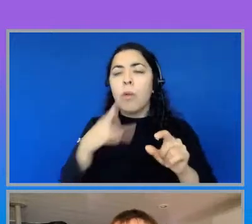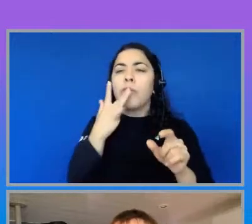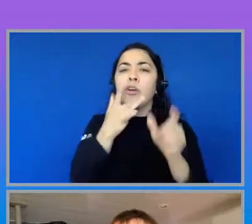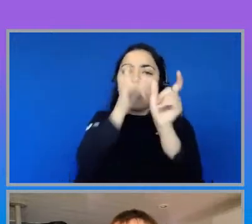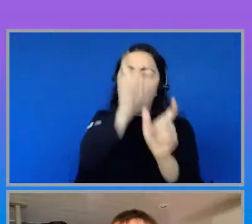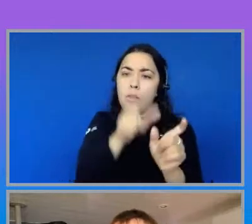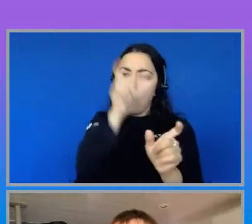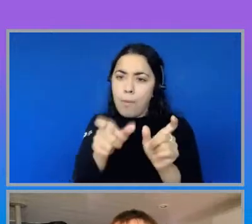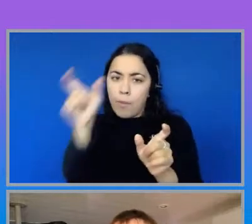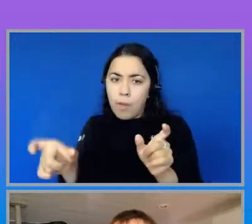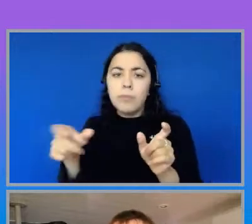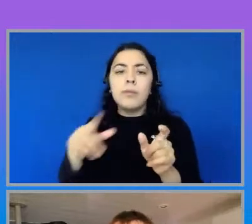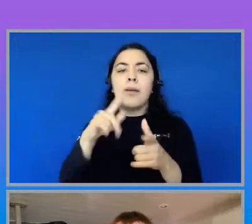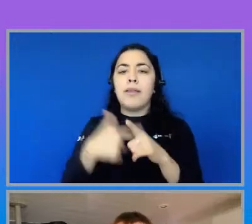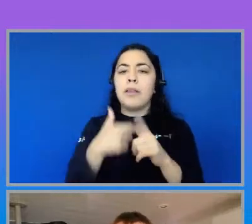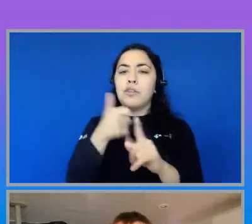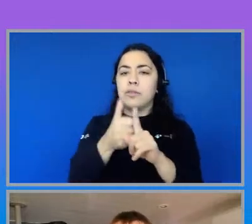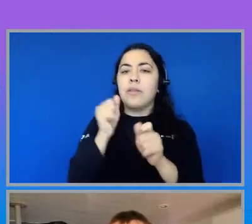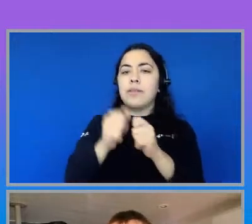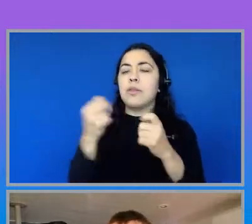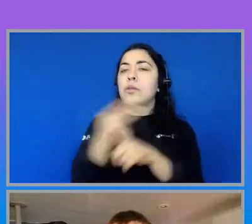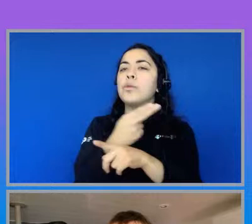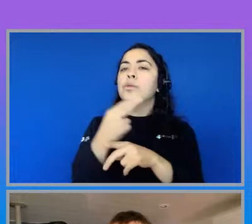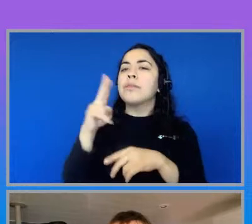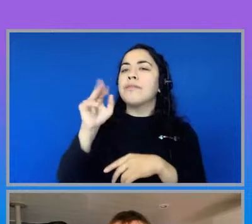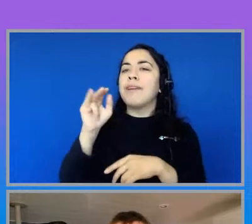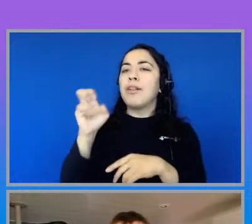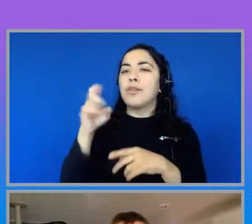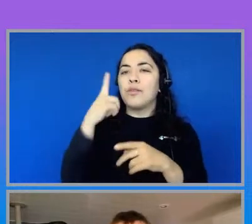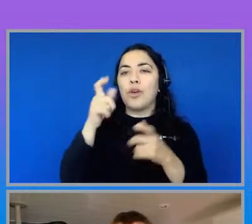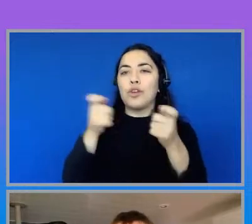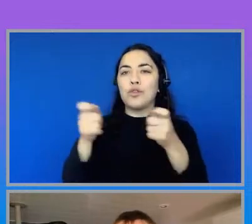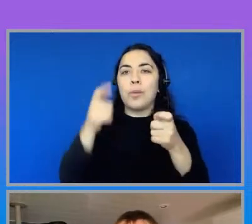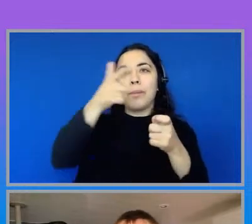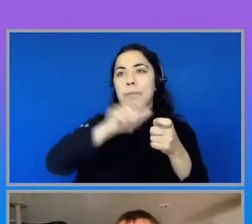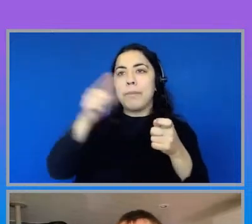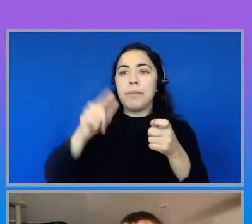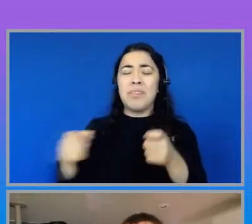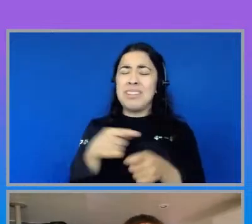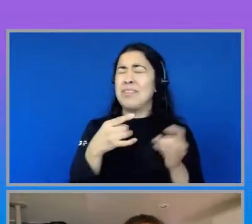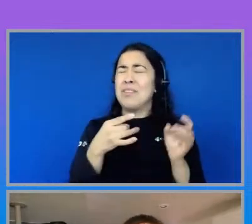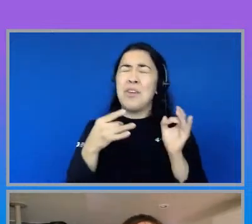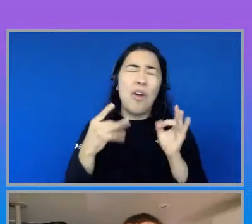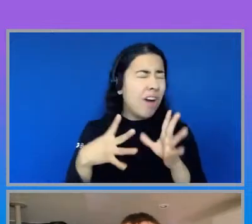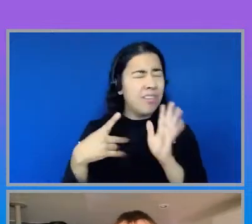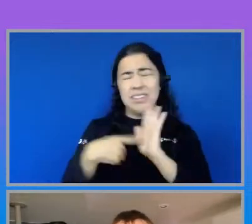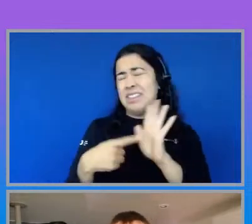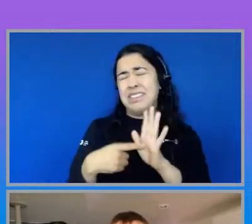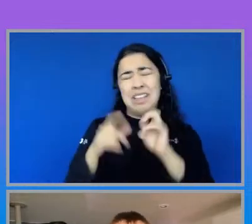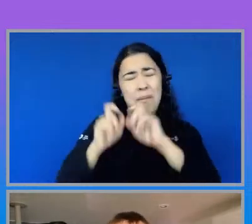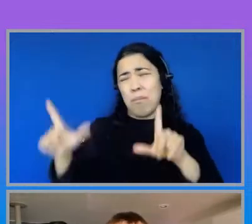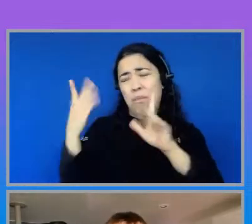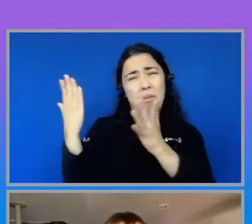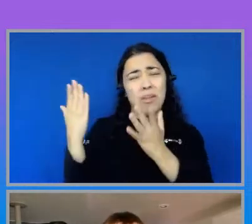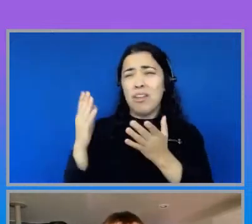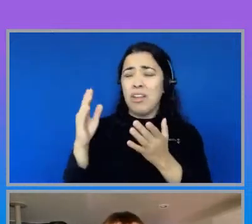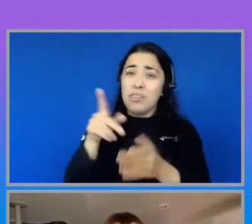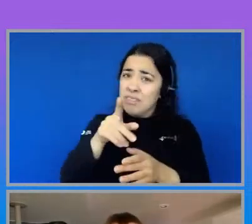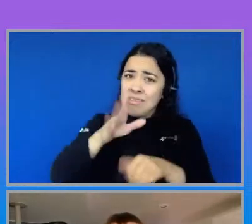the value to control that. So here is an absolutely terrible example that no one should ever